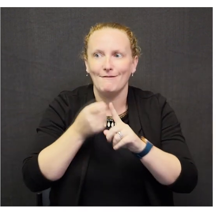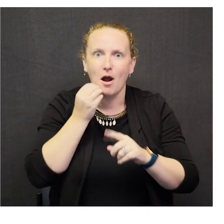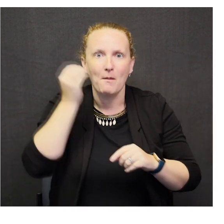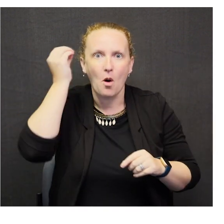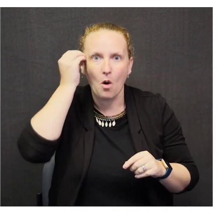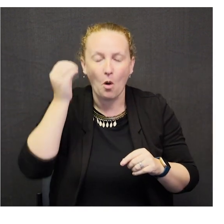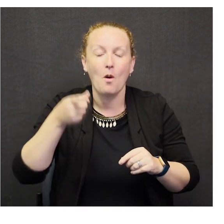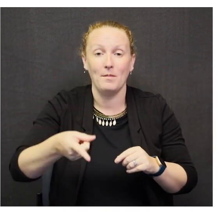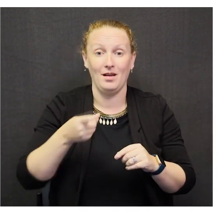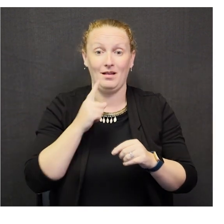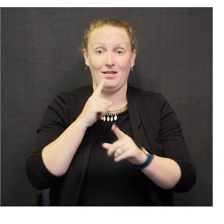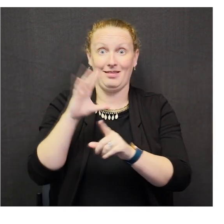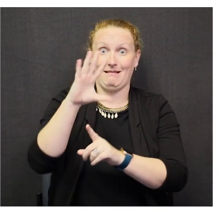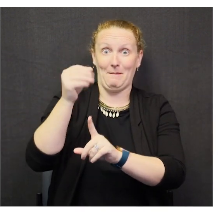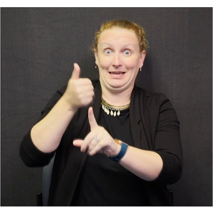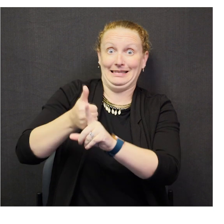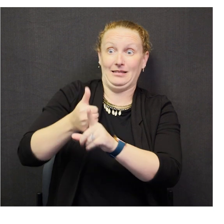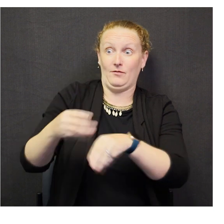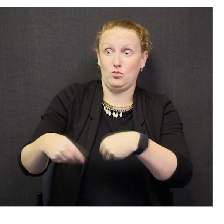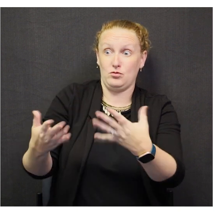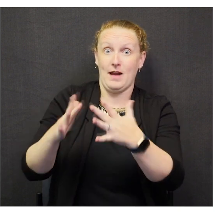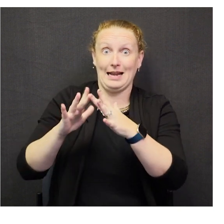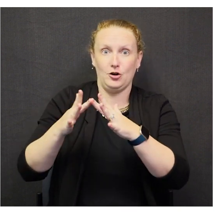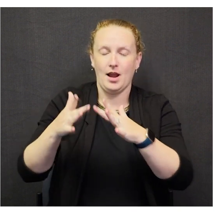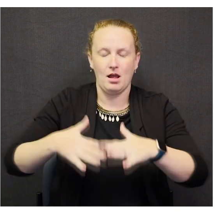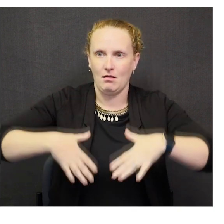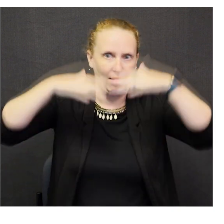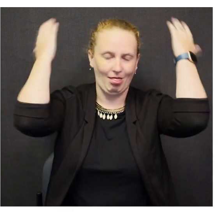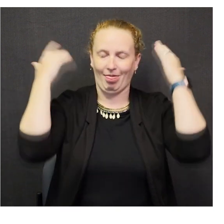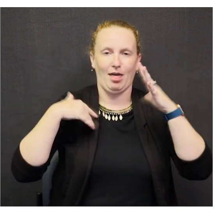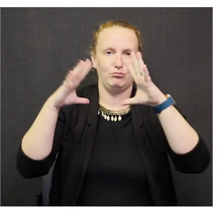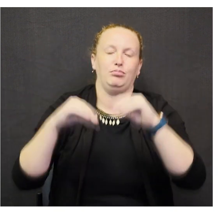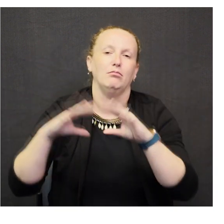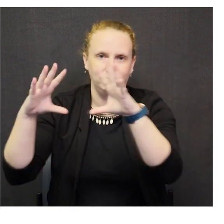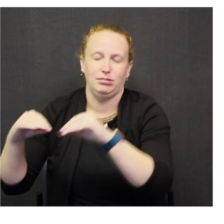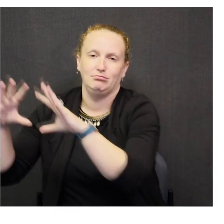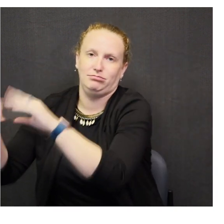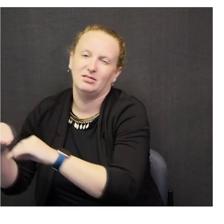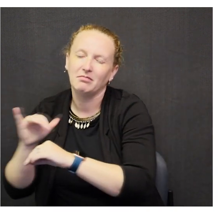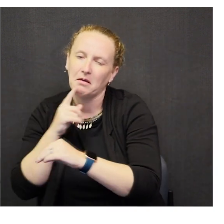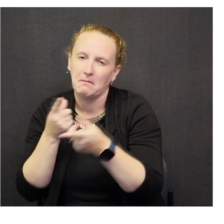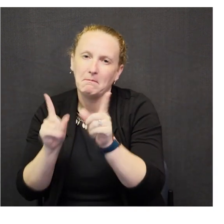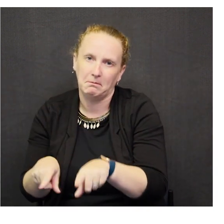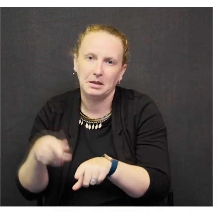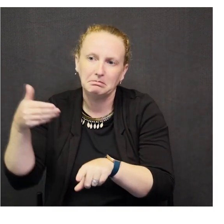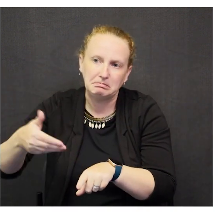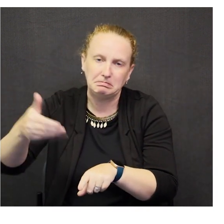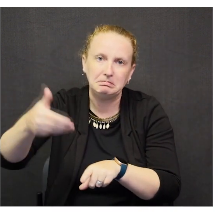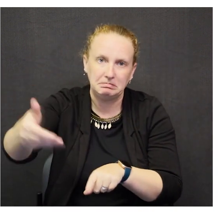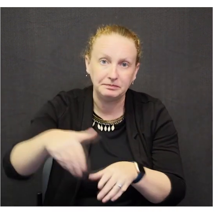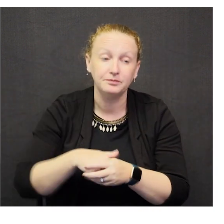few bucks at the very beginning. Some interpreters did purchase more broadband or a higher